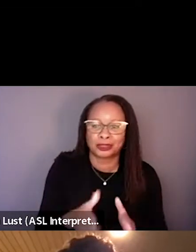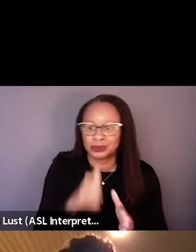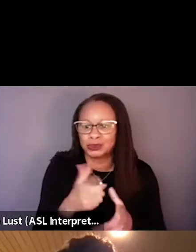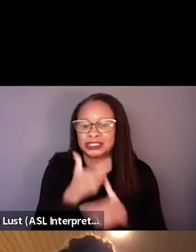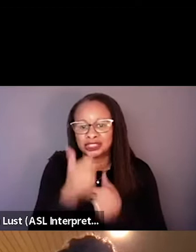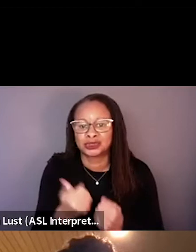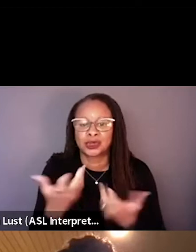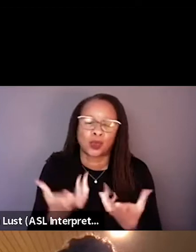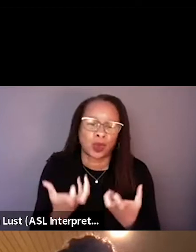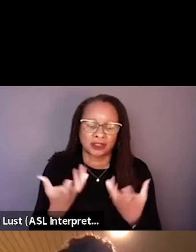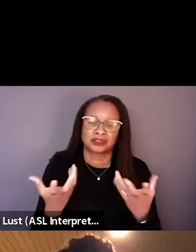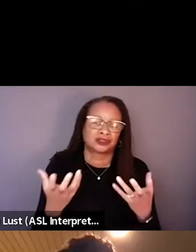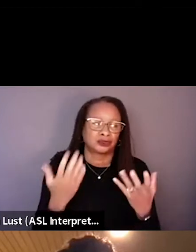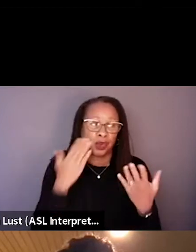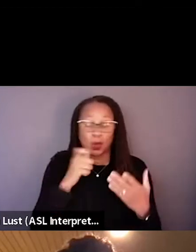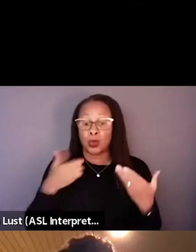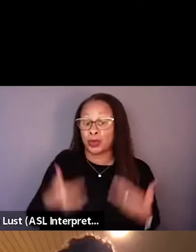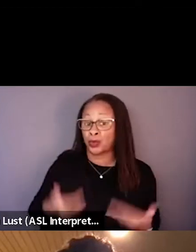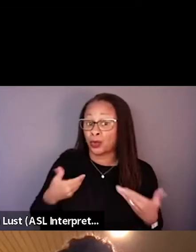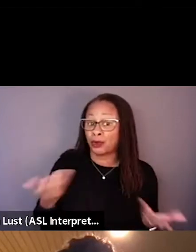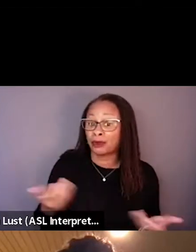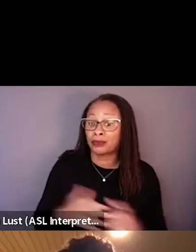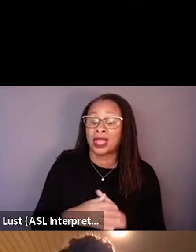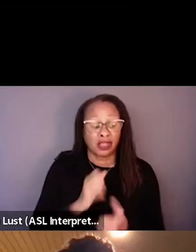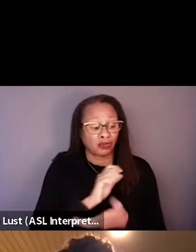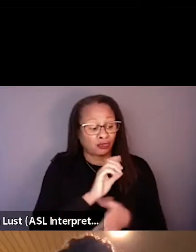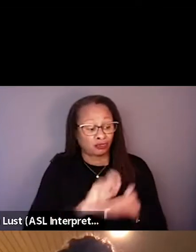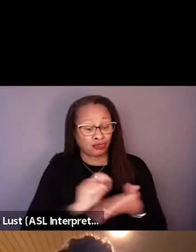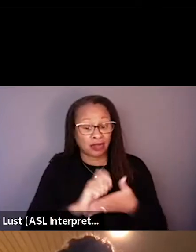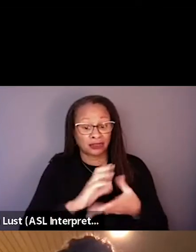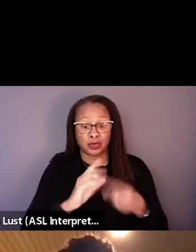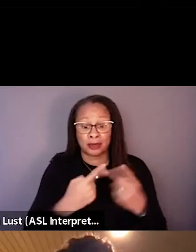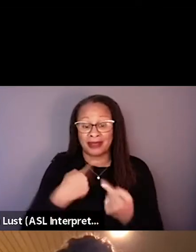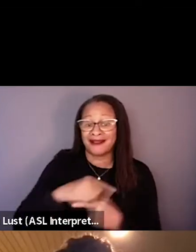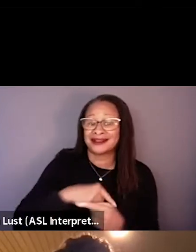who just wants to get to know us, write a story about us. I had no idea that this is gonna be like a film